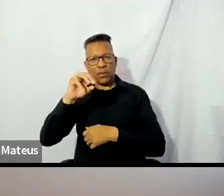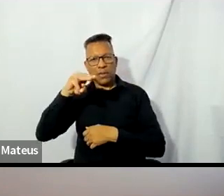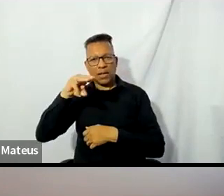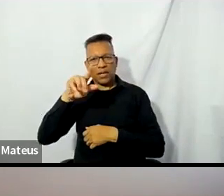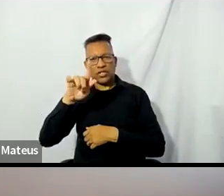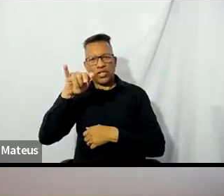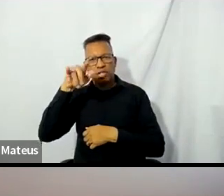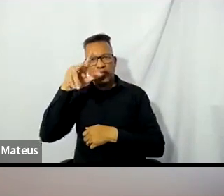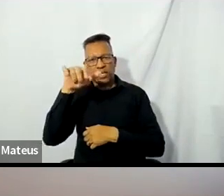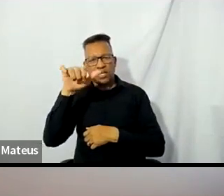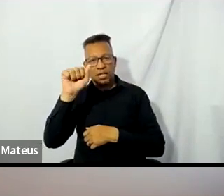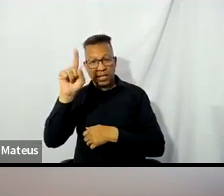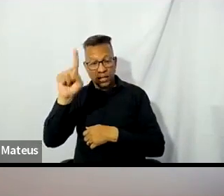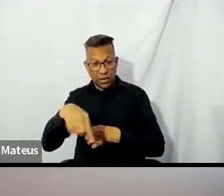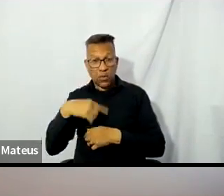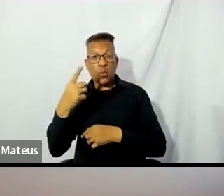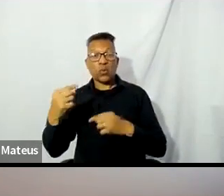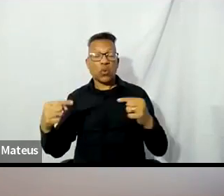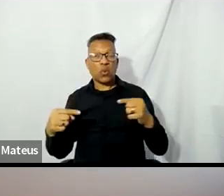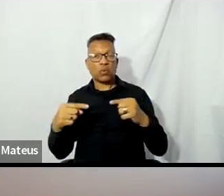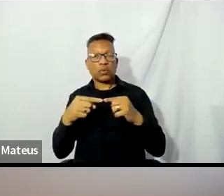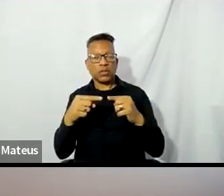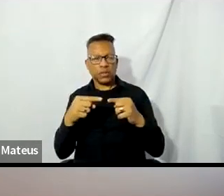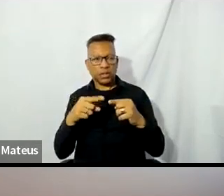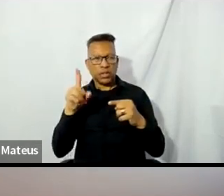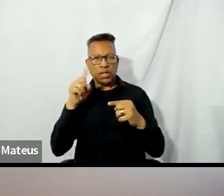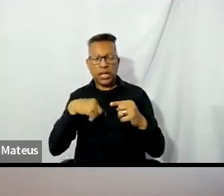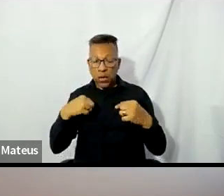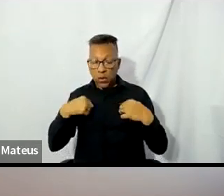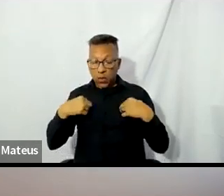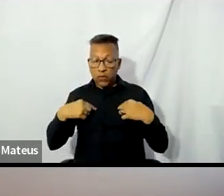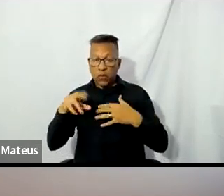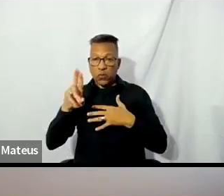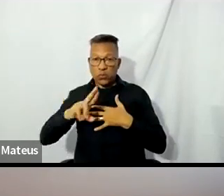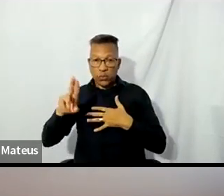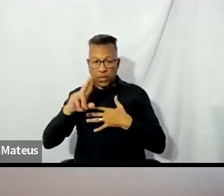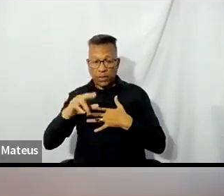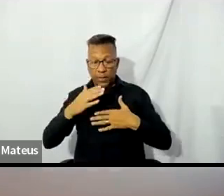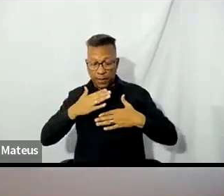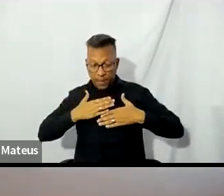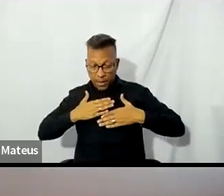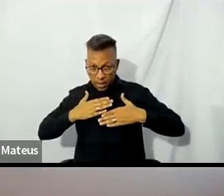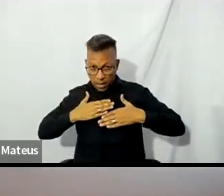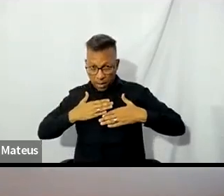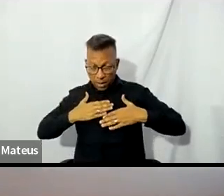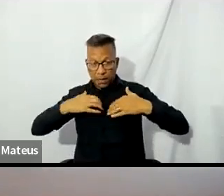tail tau tag